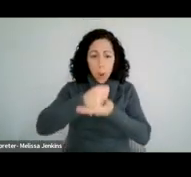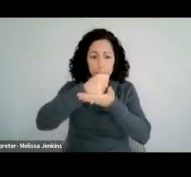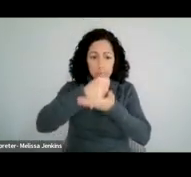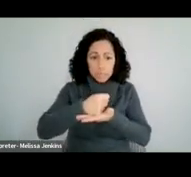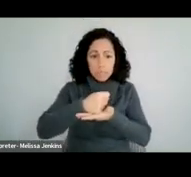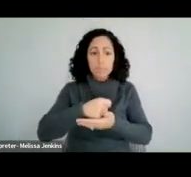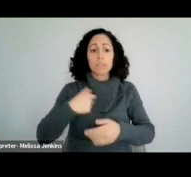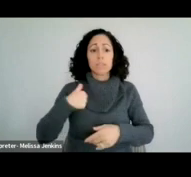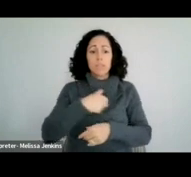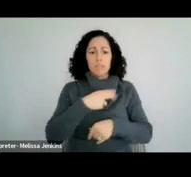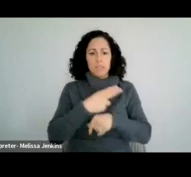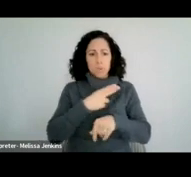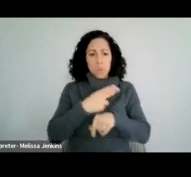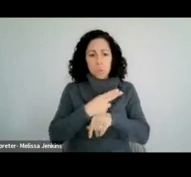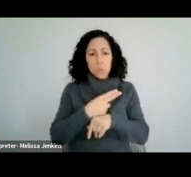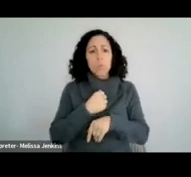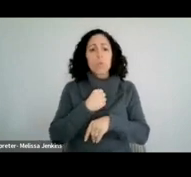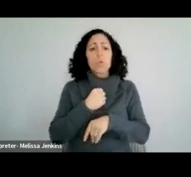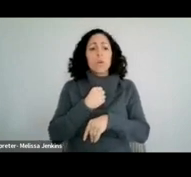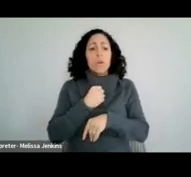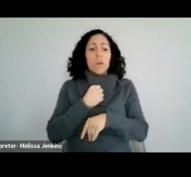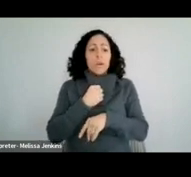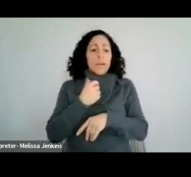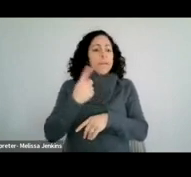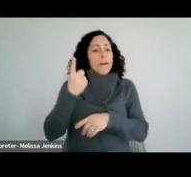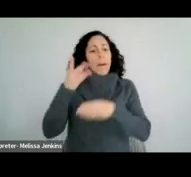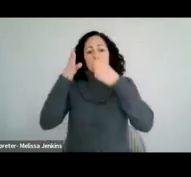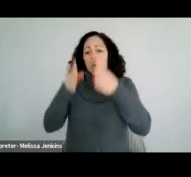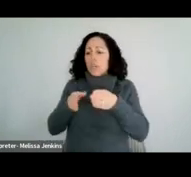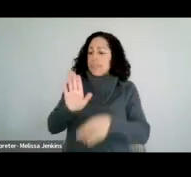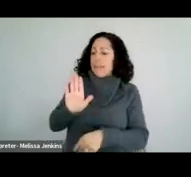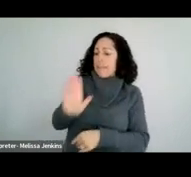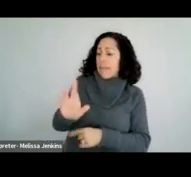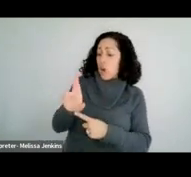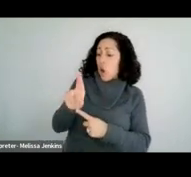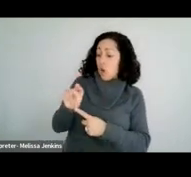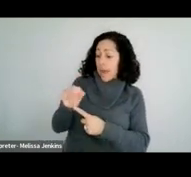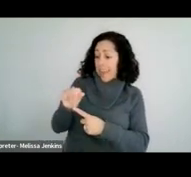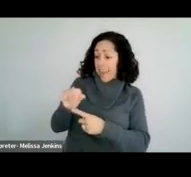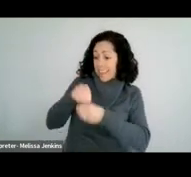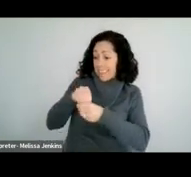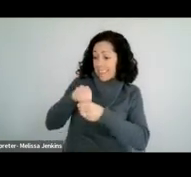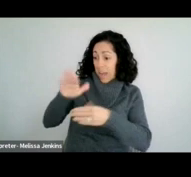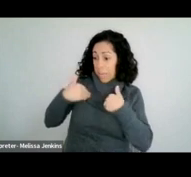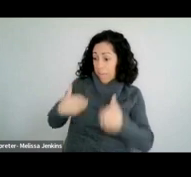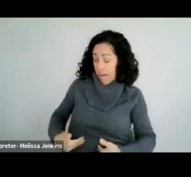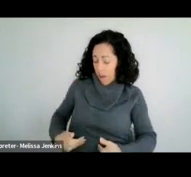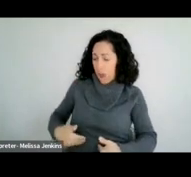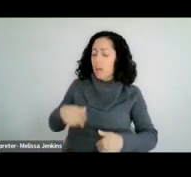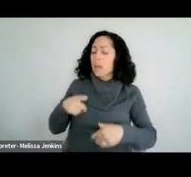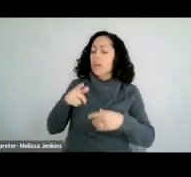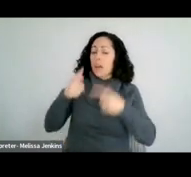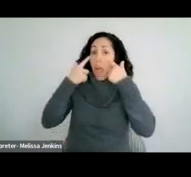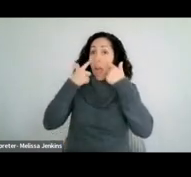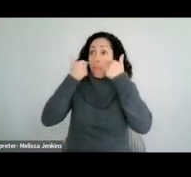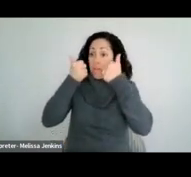disease in a person's RNA to stop disease progression or even reverse symptoms.